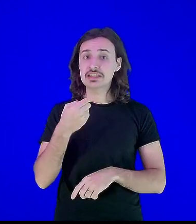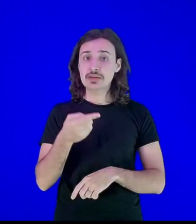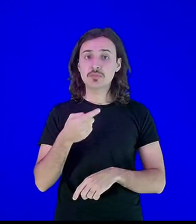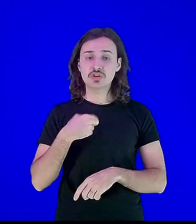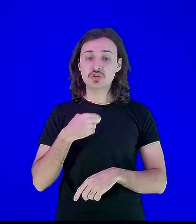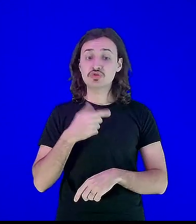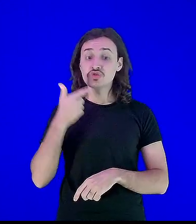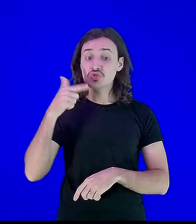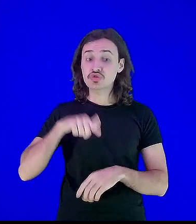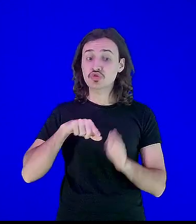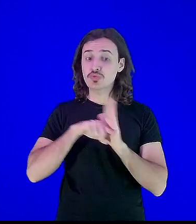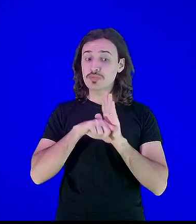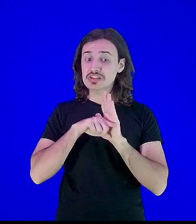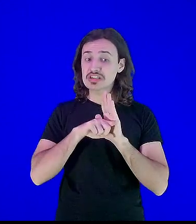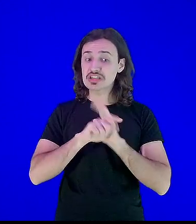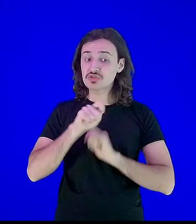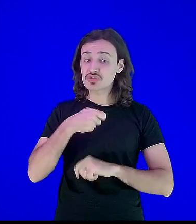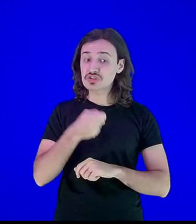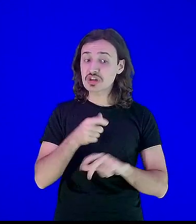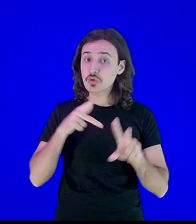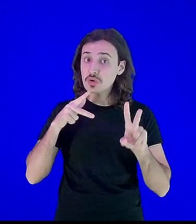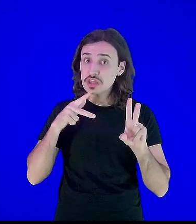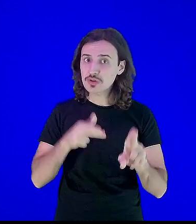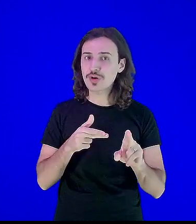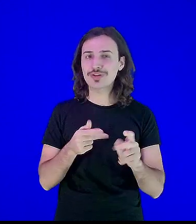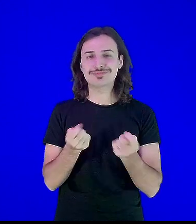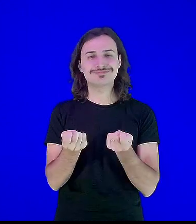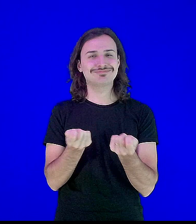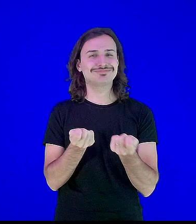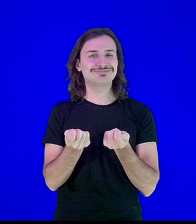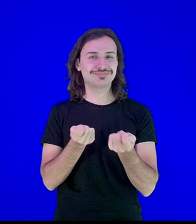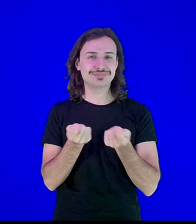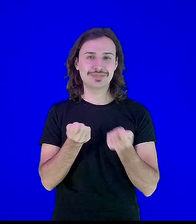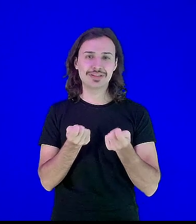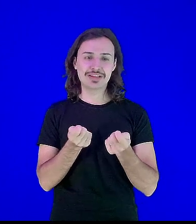so, it is going to save resources and that means it will be faster